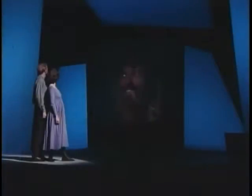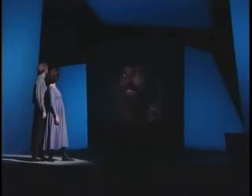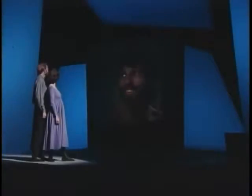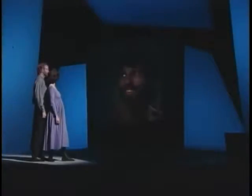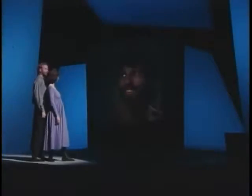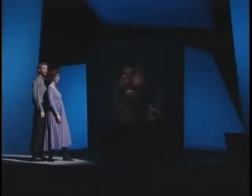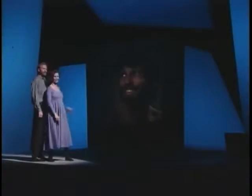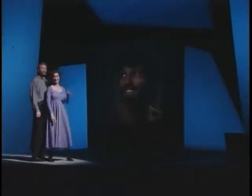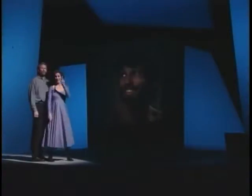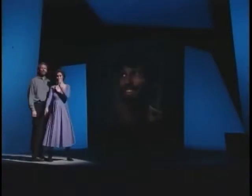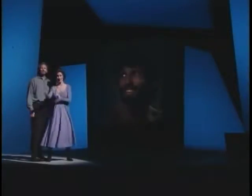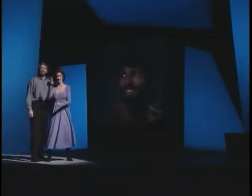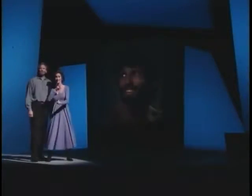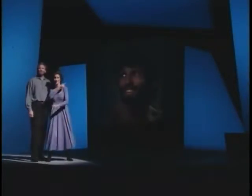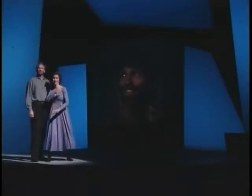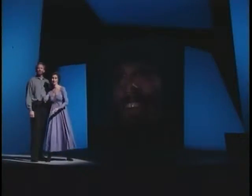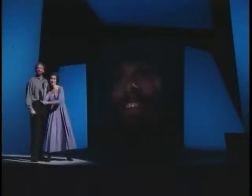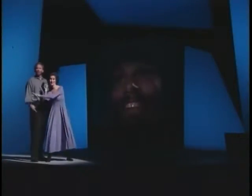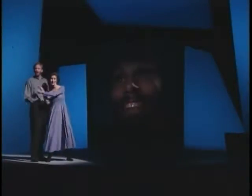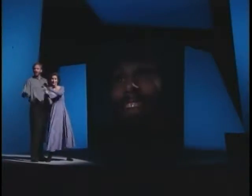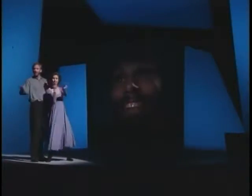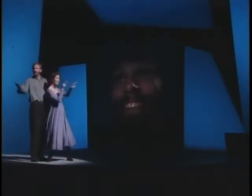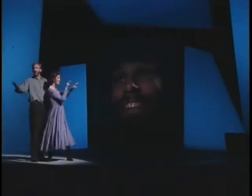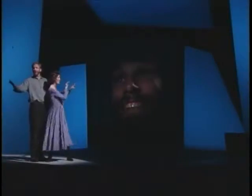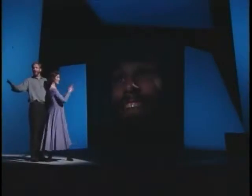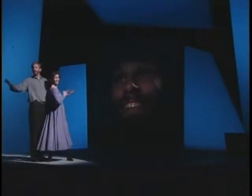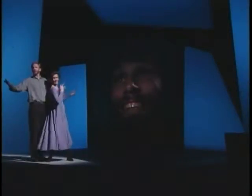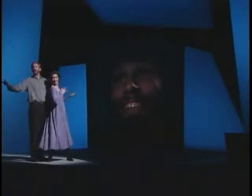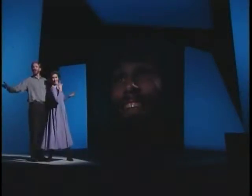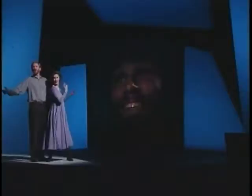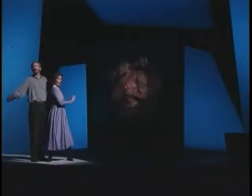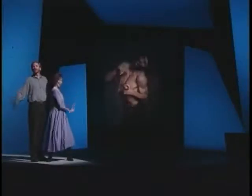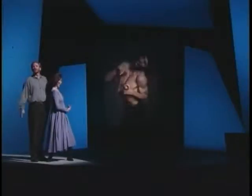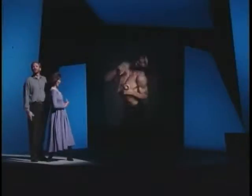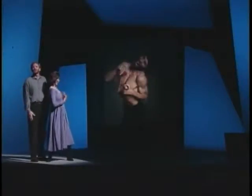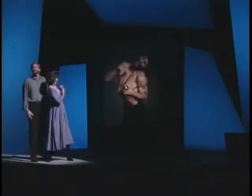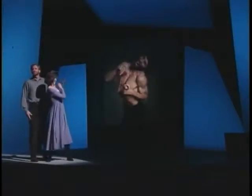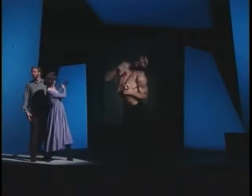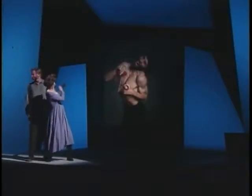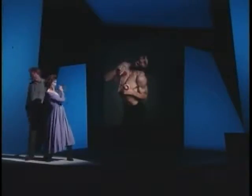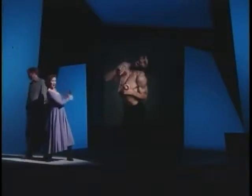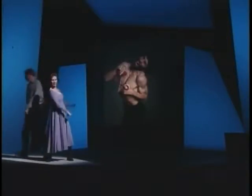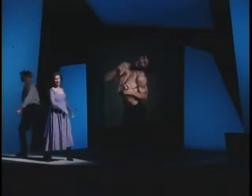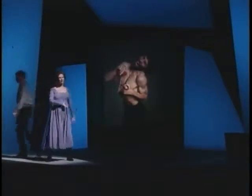and watching him we are all stars